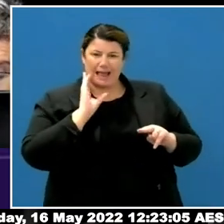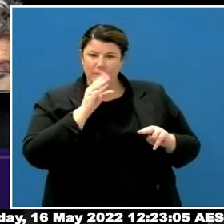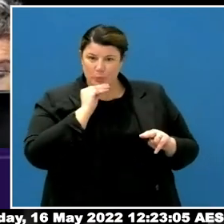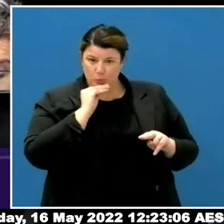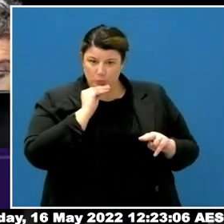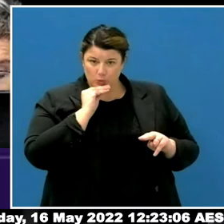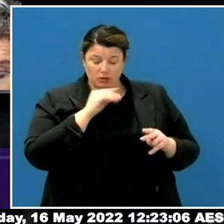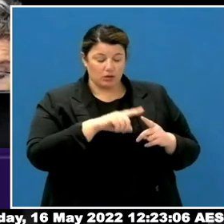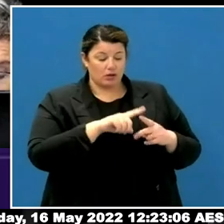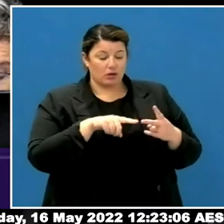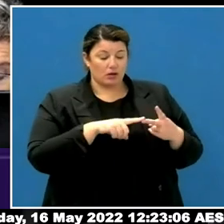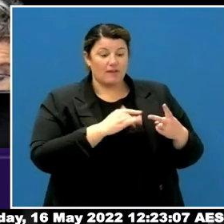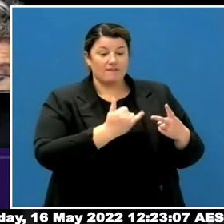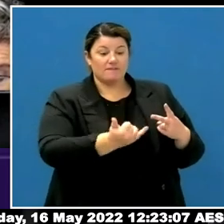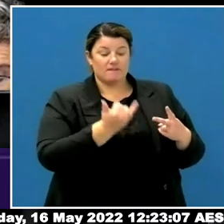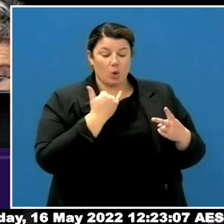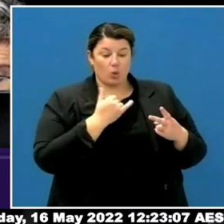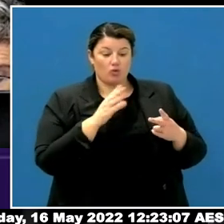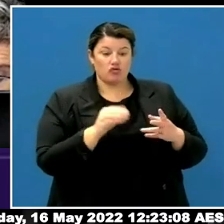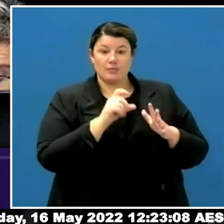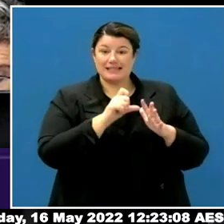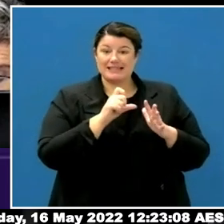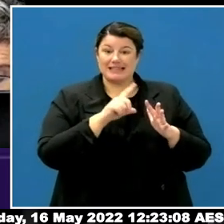I received a phone call from the CEO on the Saturday morning.